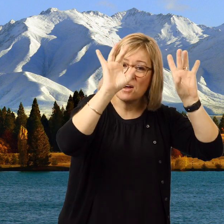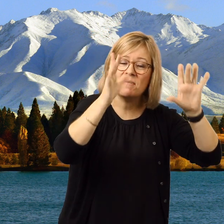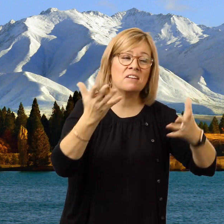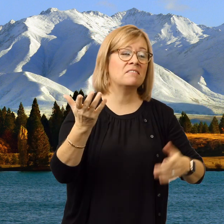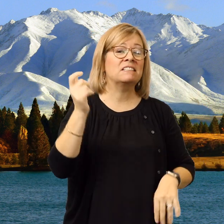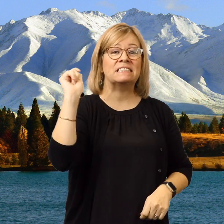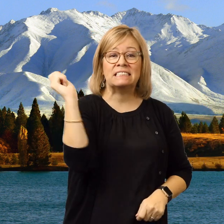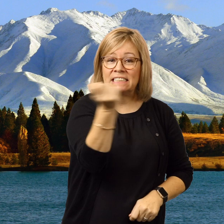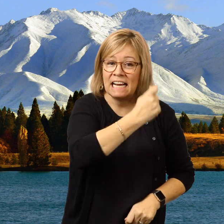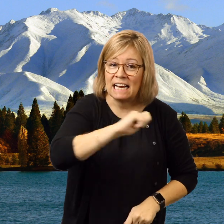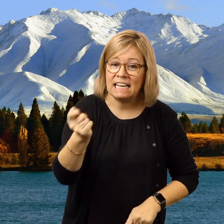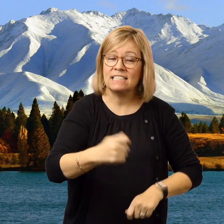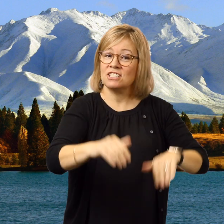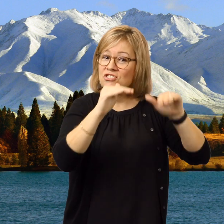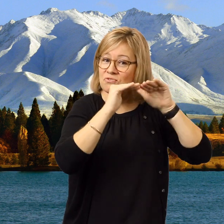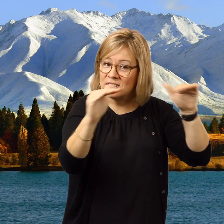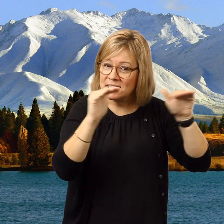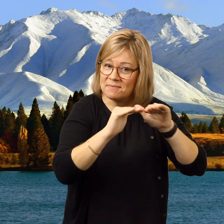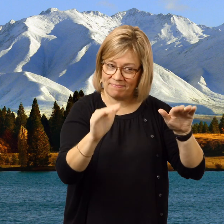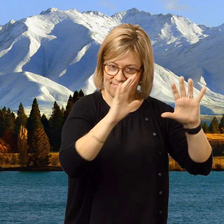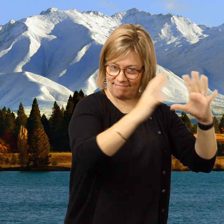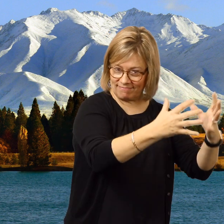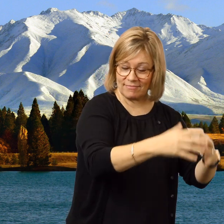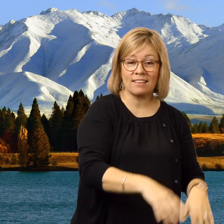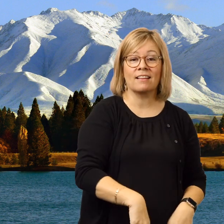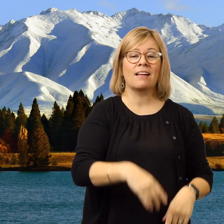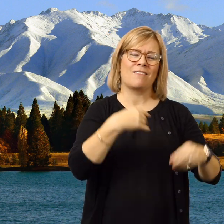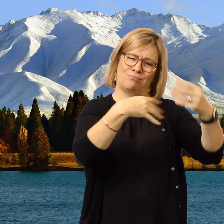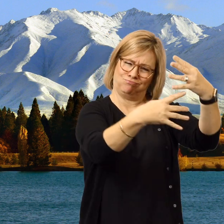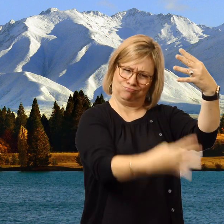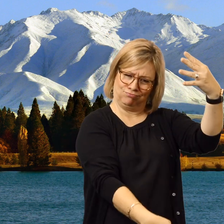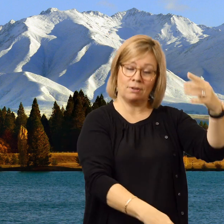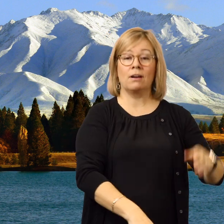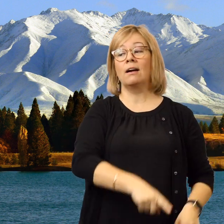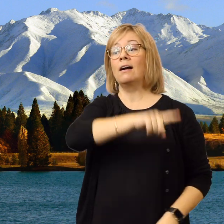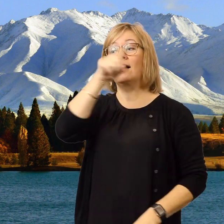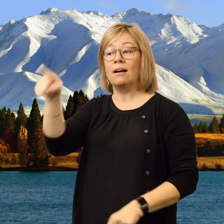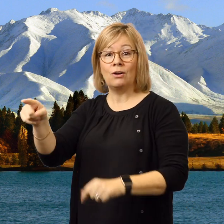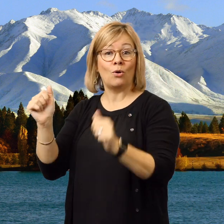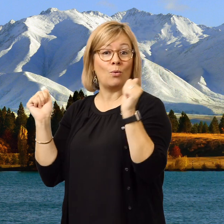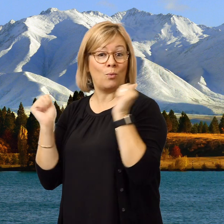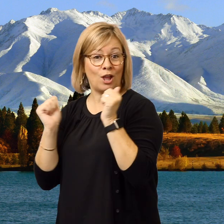have volleyball, tennis, swimming, and other summer sports, whereas the Winter